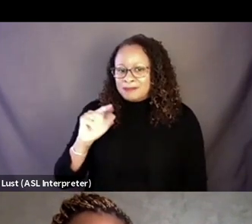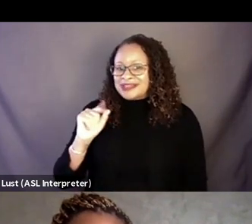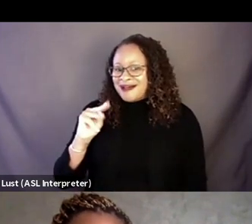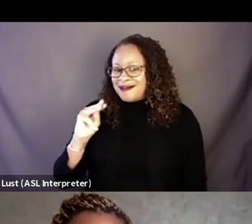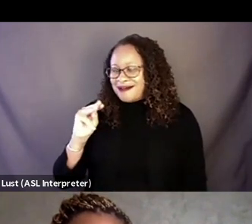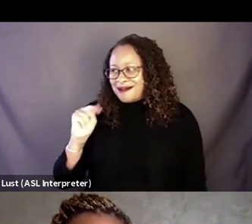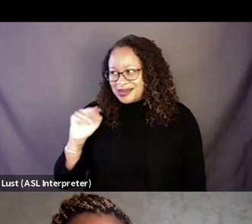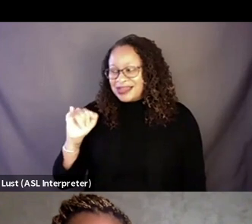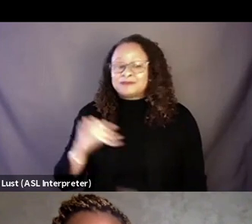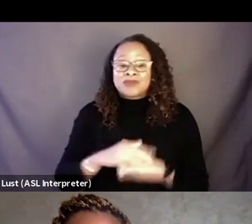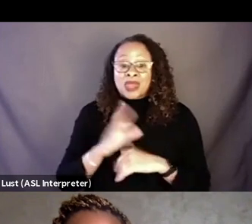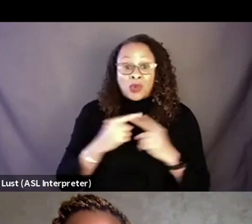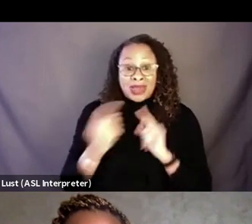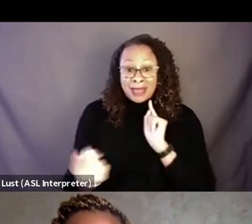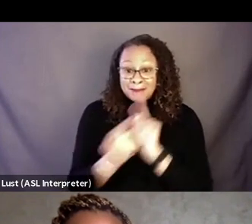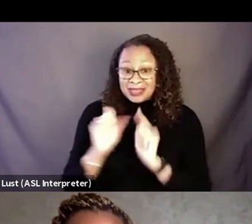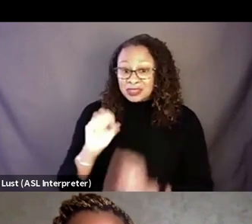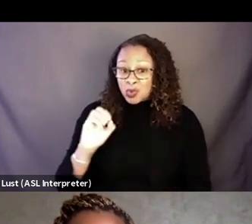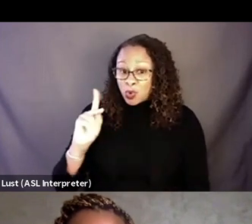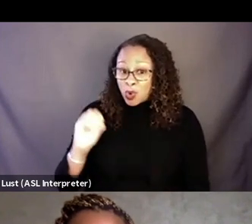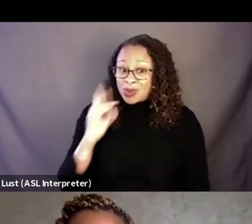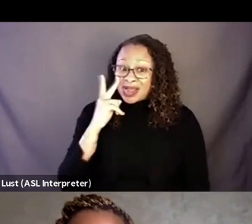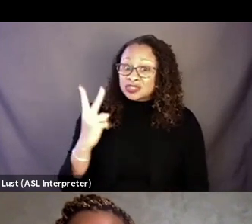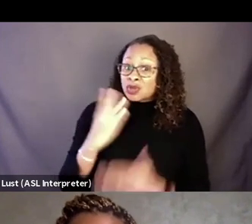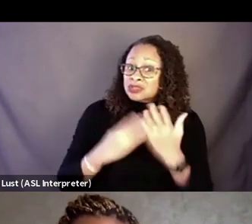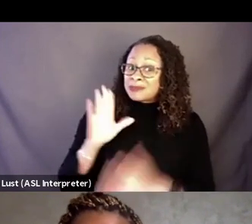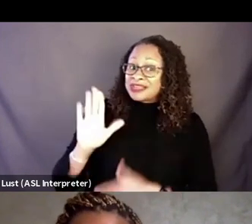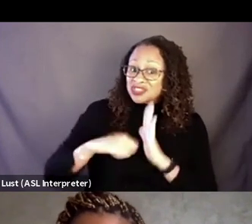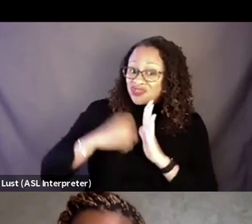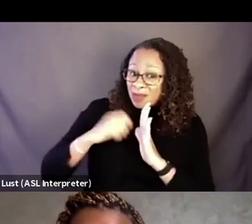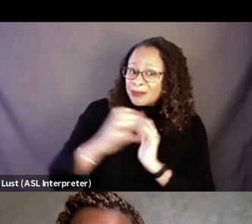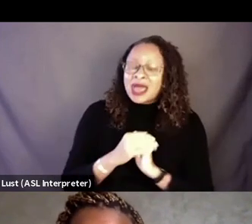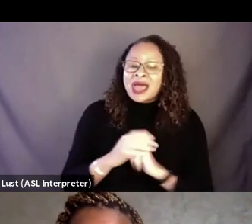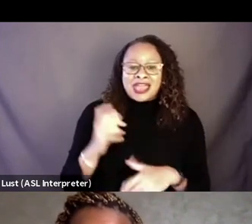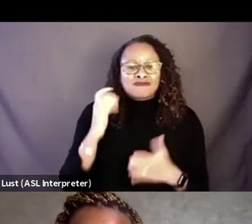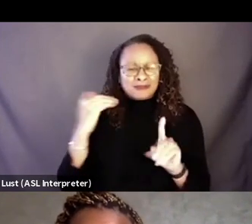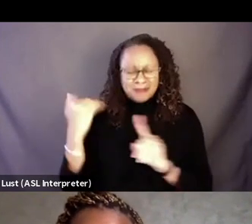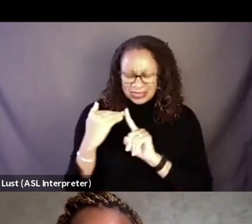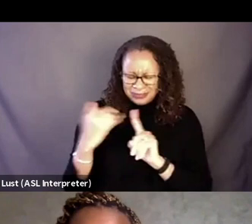and I saw the footage, like it just reminded me about what I'd seen on the ground with Boniface